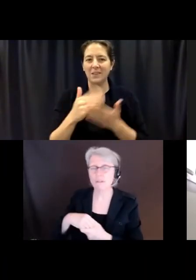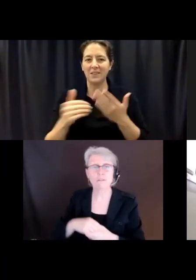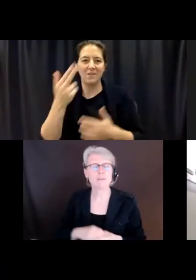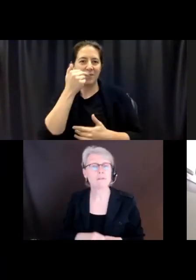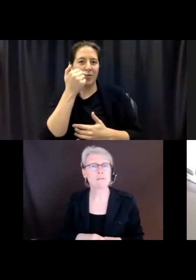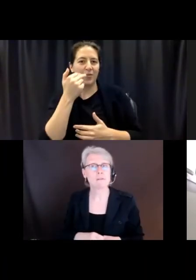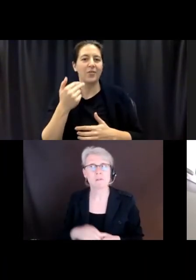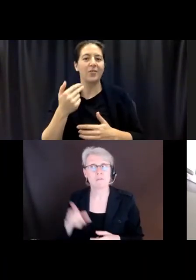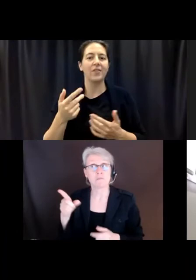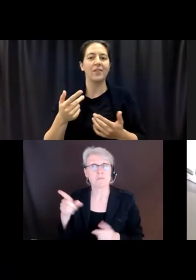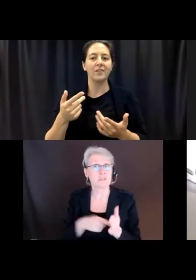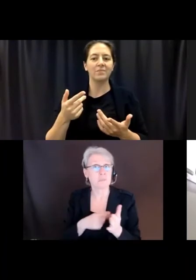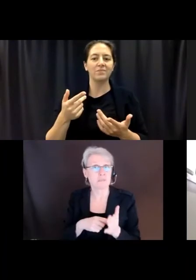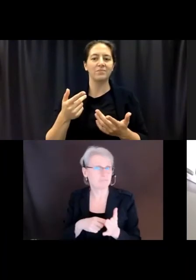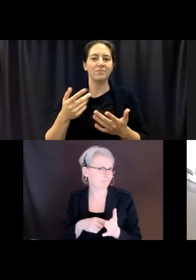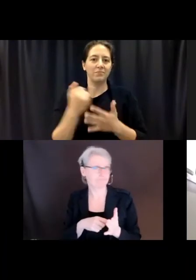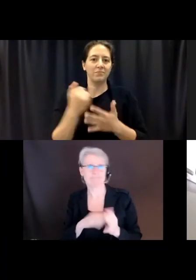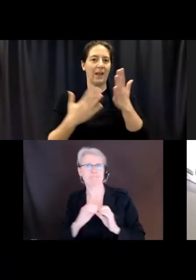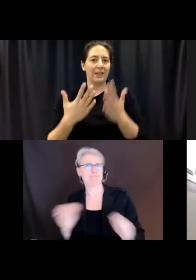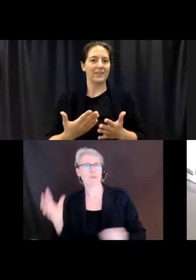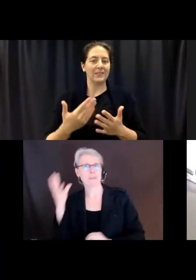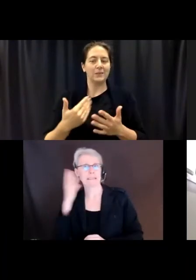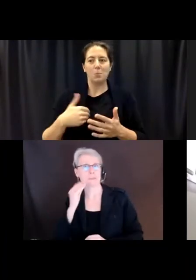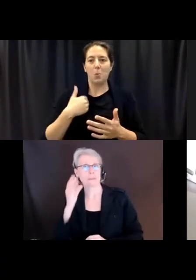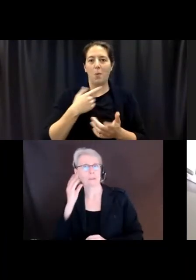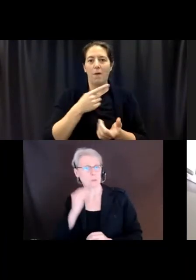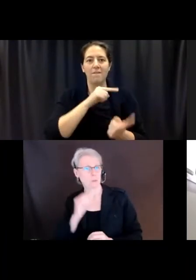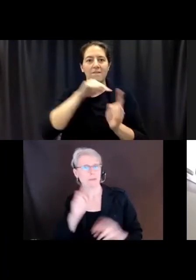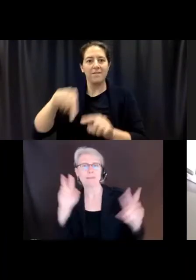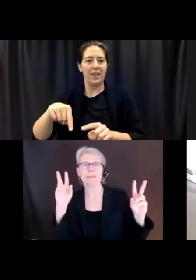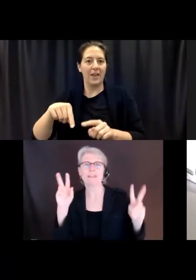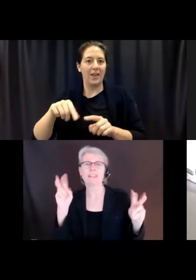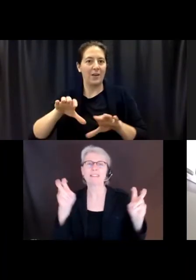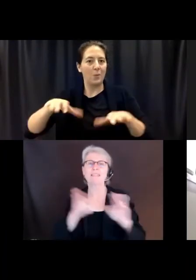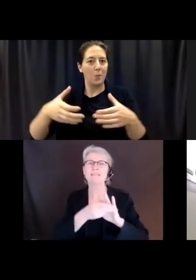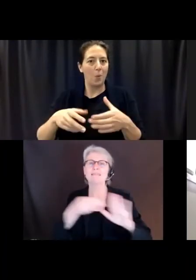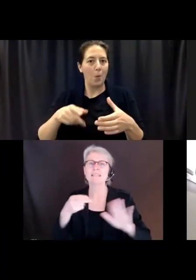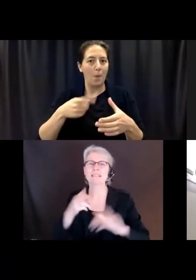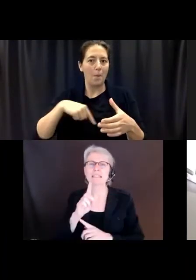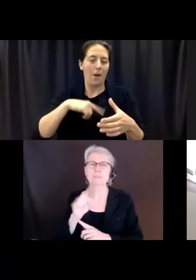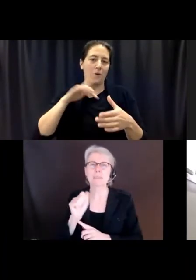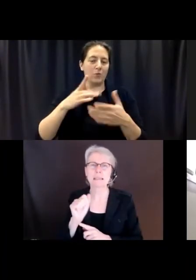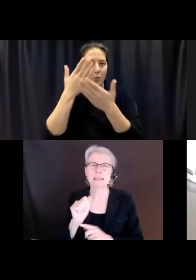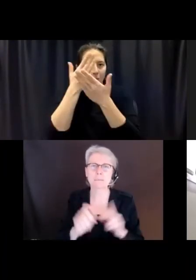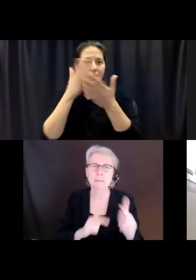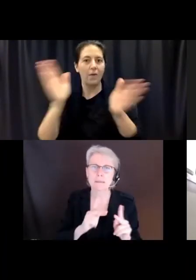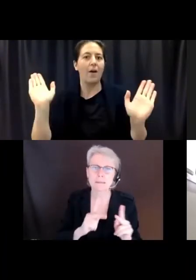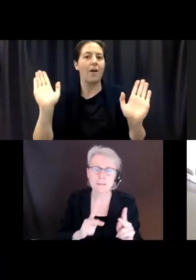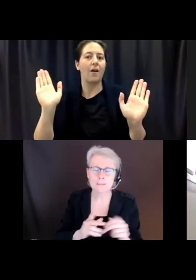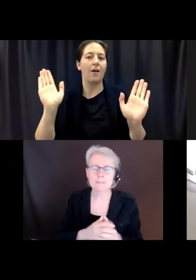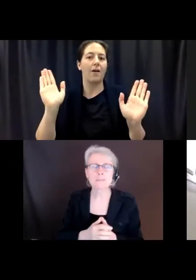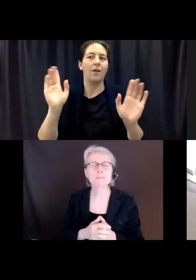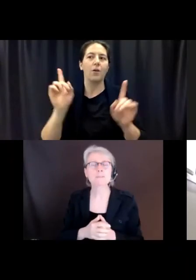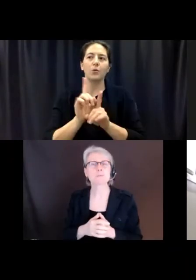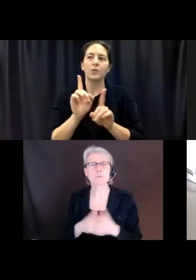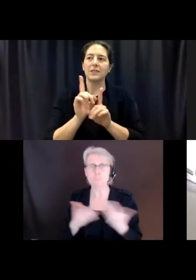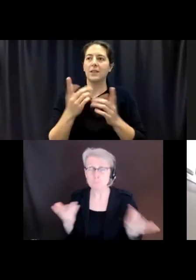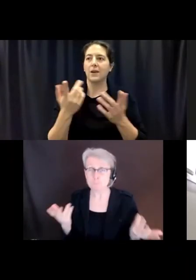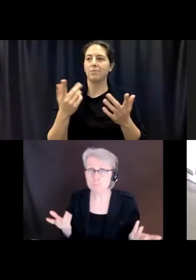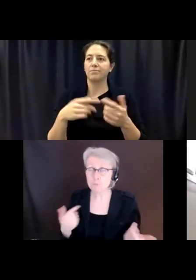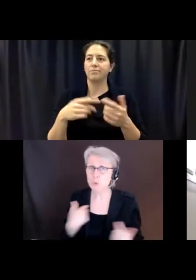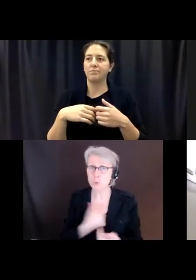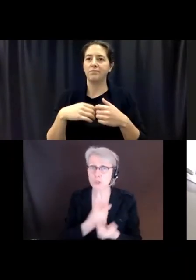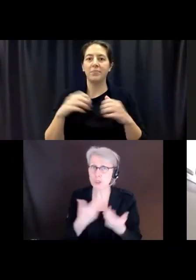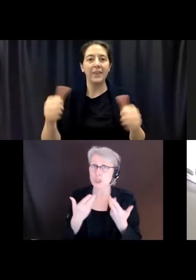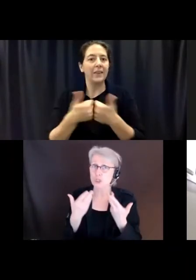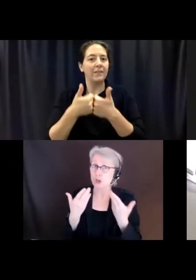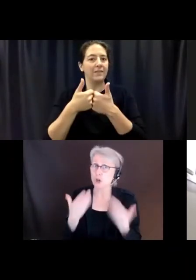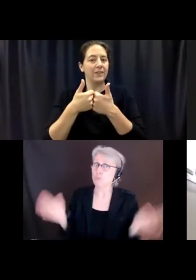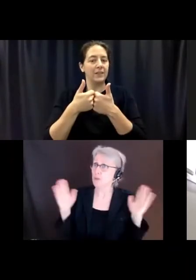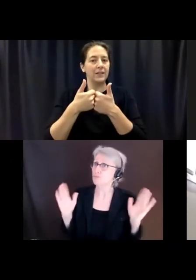WORKED WITH PEOPLE WITH DISABILITIES. SO WE ARE OPEN AND THEY BECOME OPEN. SO THERE IS